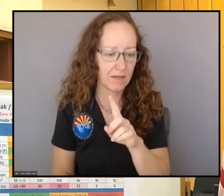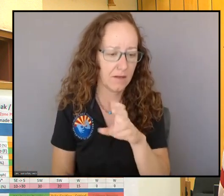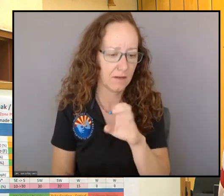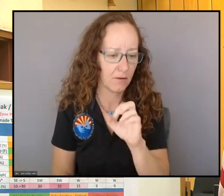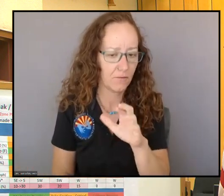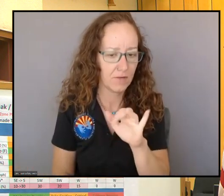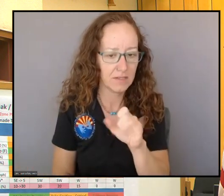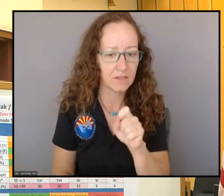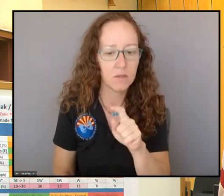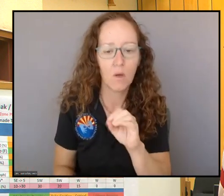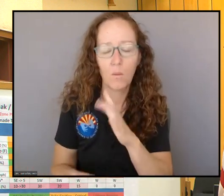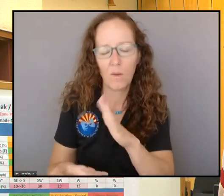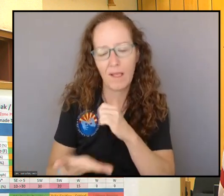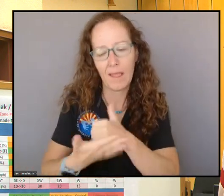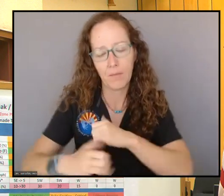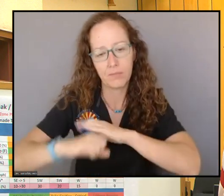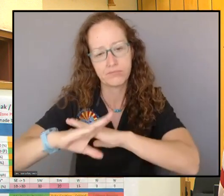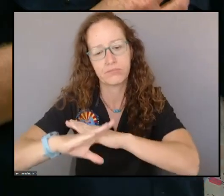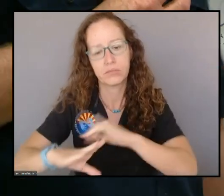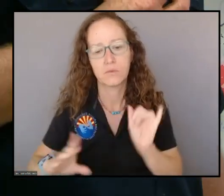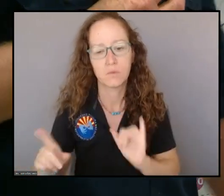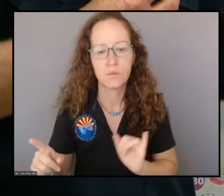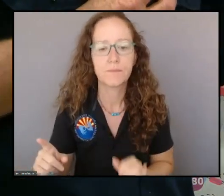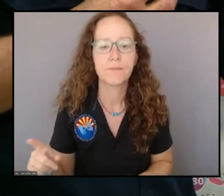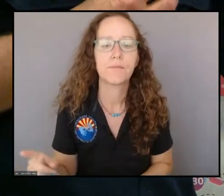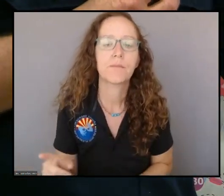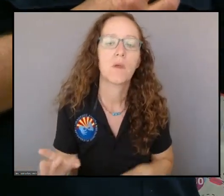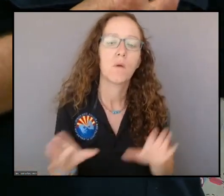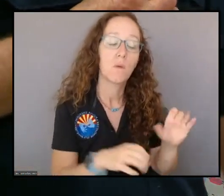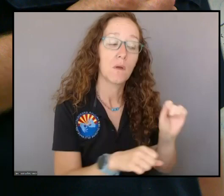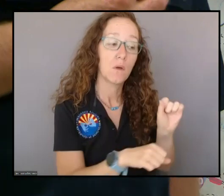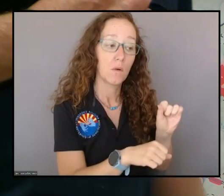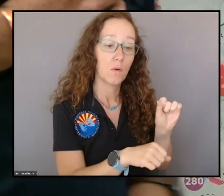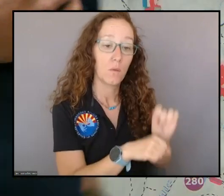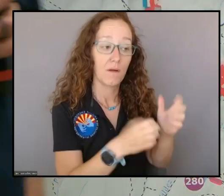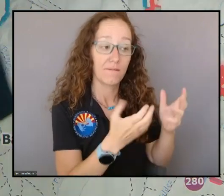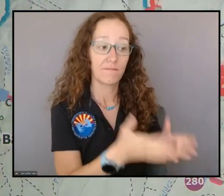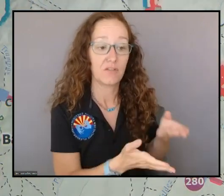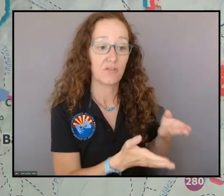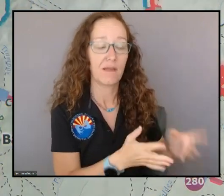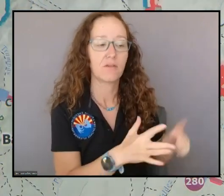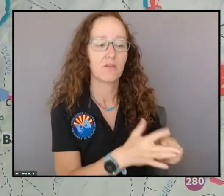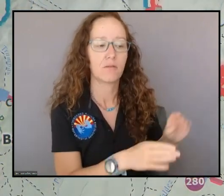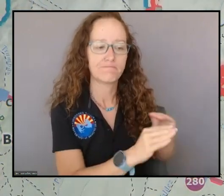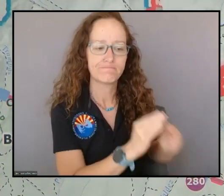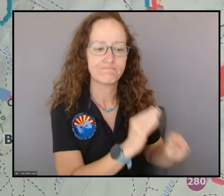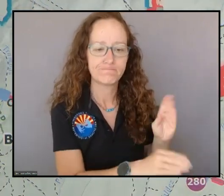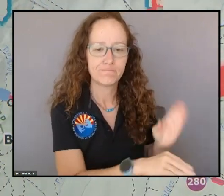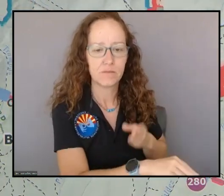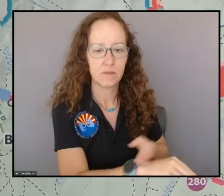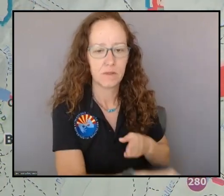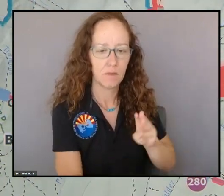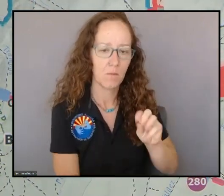suppression repair down around Mora and out here to the east, in some of those communities as well, evaluating that. And